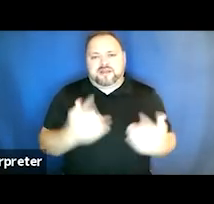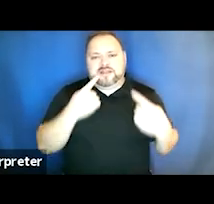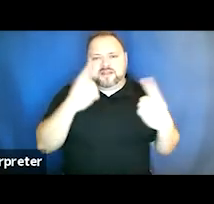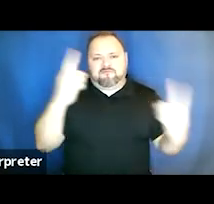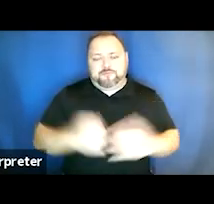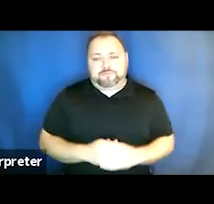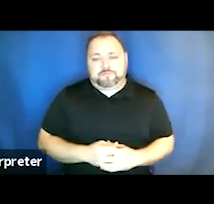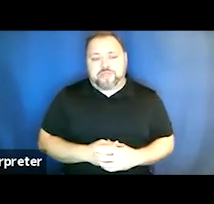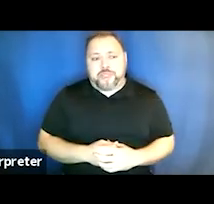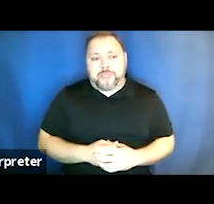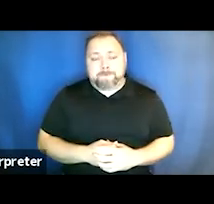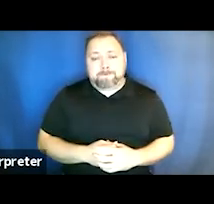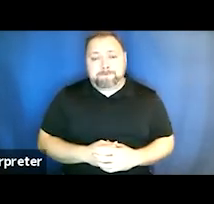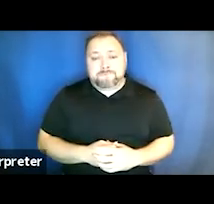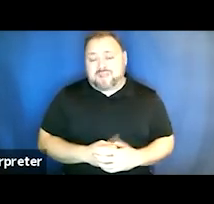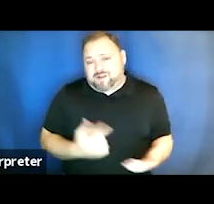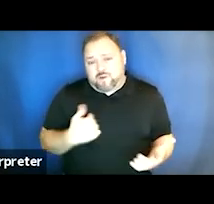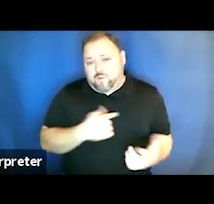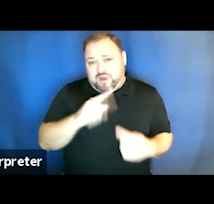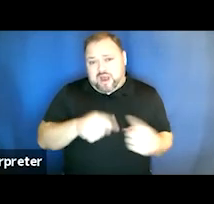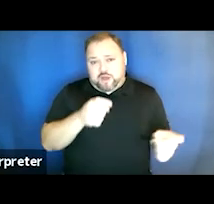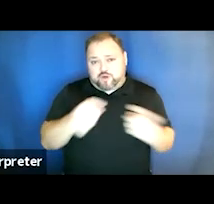You can't control disability, I should say,